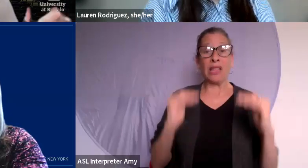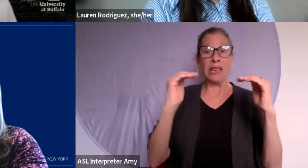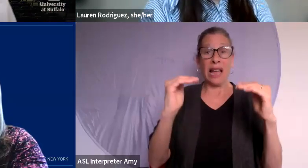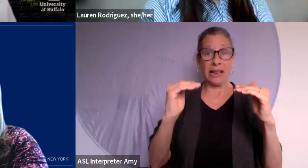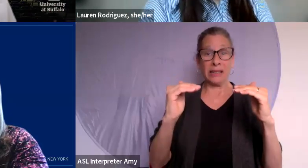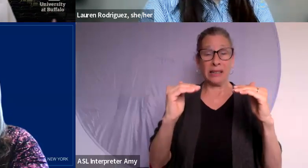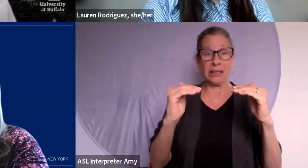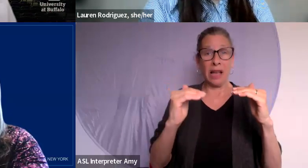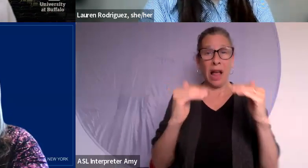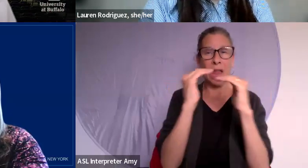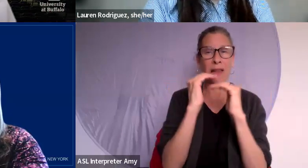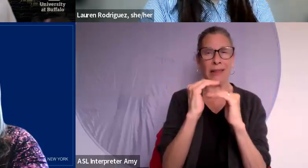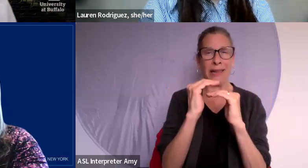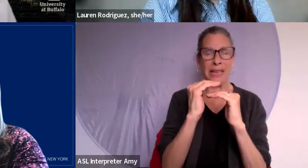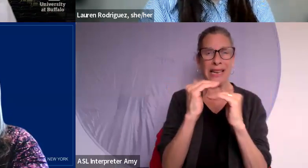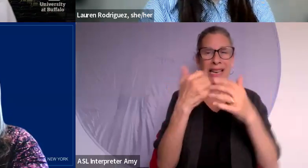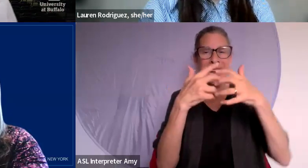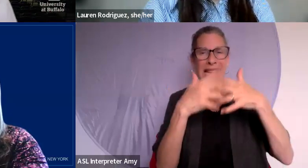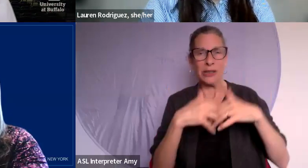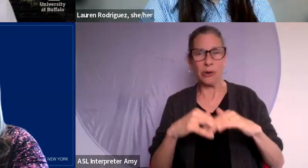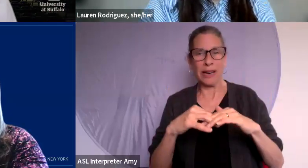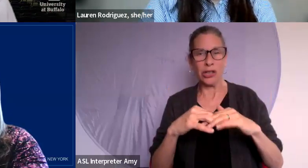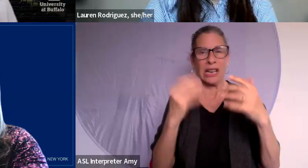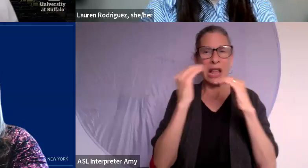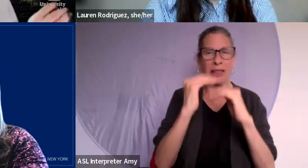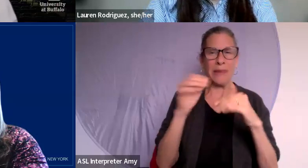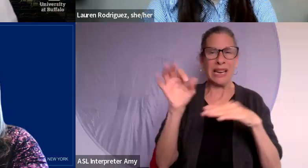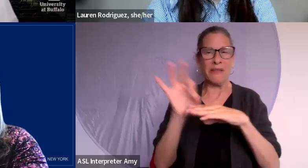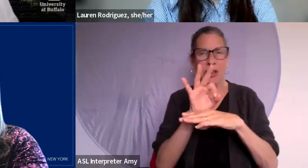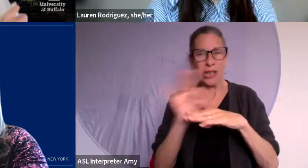limited integration, limited functionality. The tool is